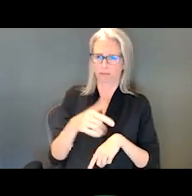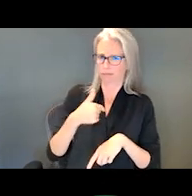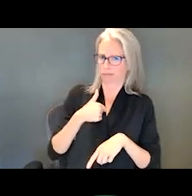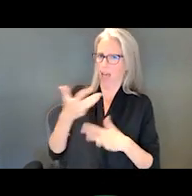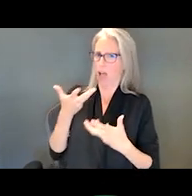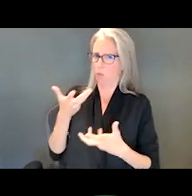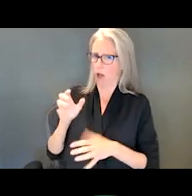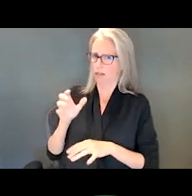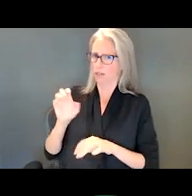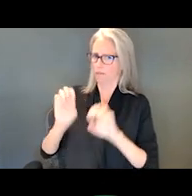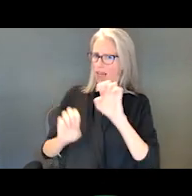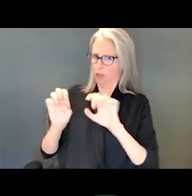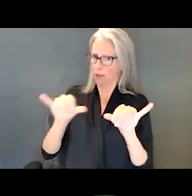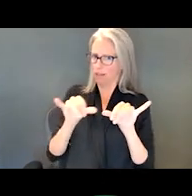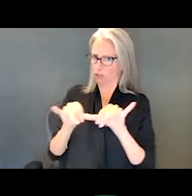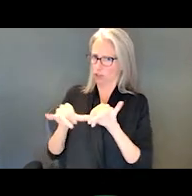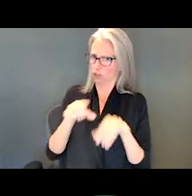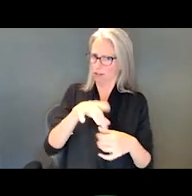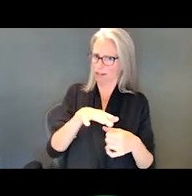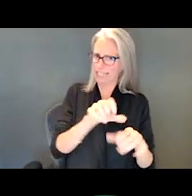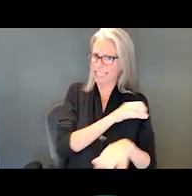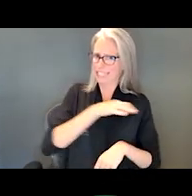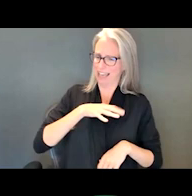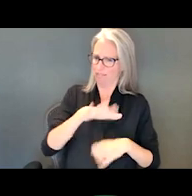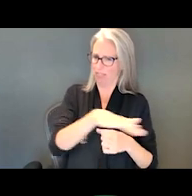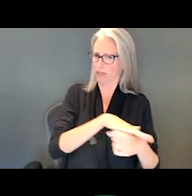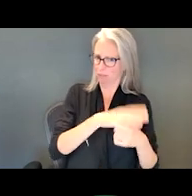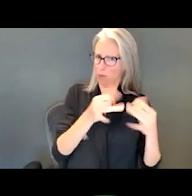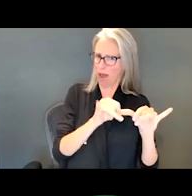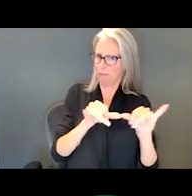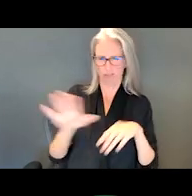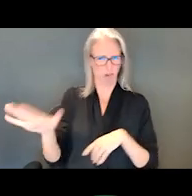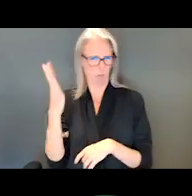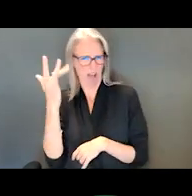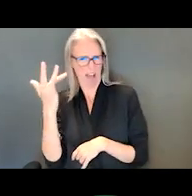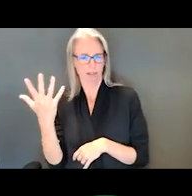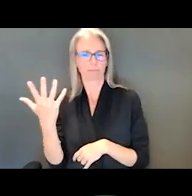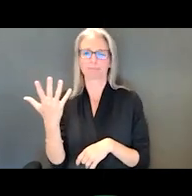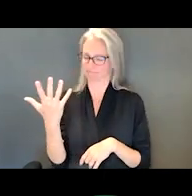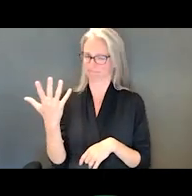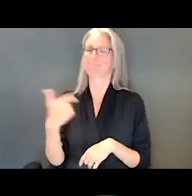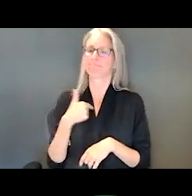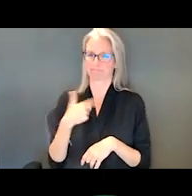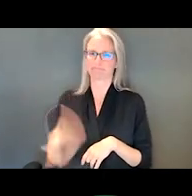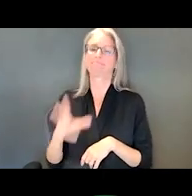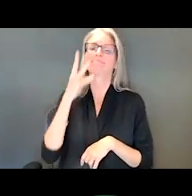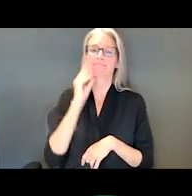that that we did in partnership with Access Now and at one of the Parks Canada sites.